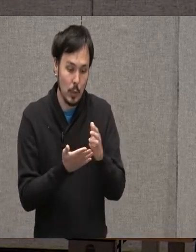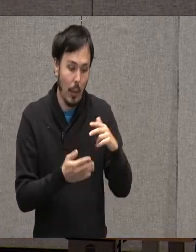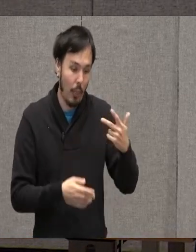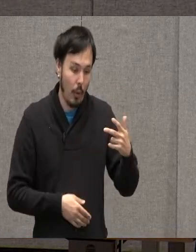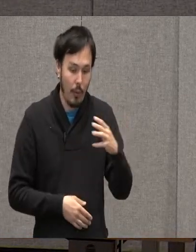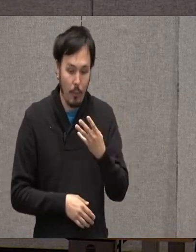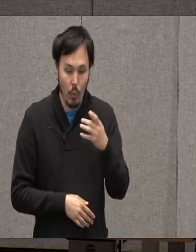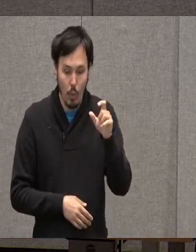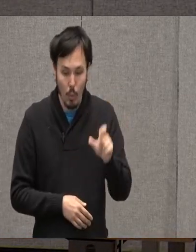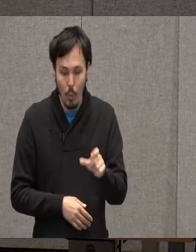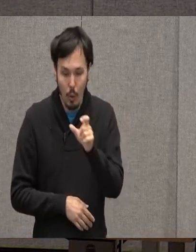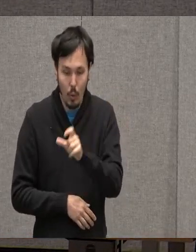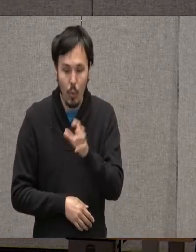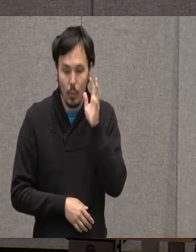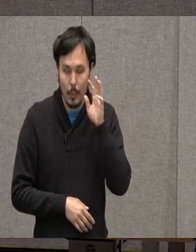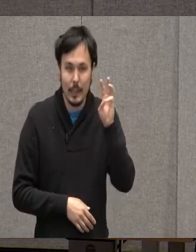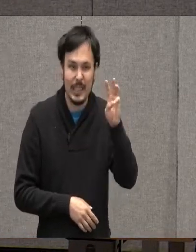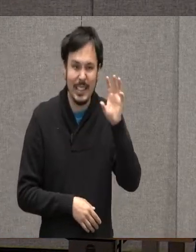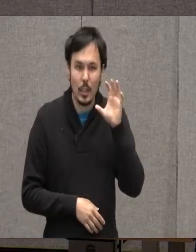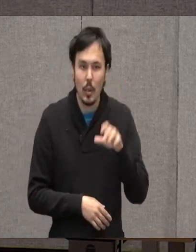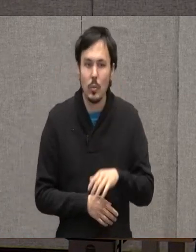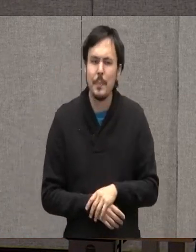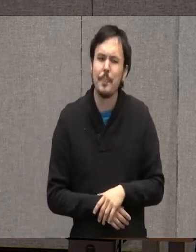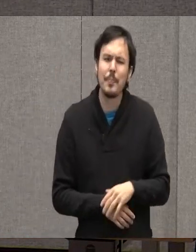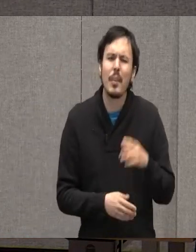that you can look for patterns in numbers